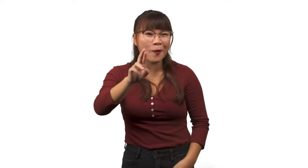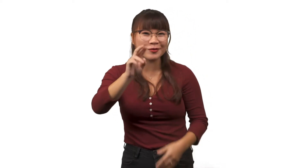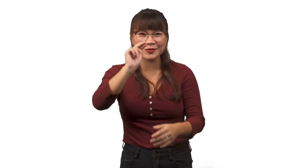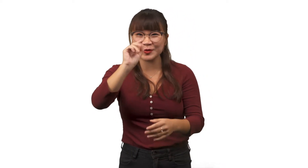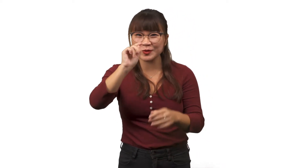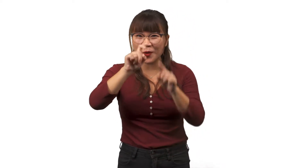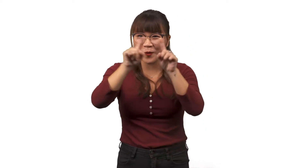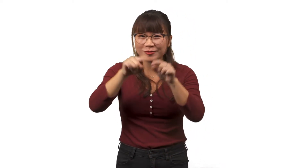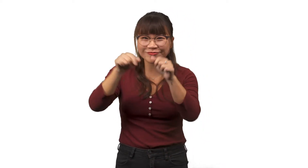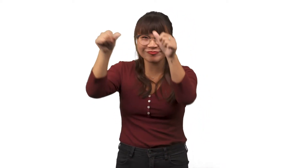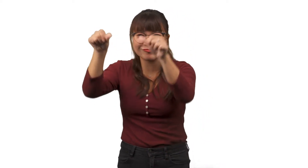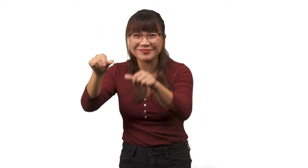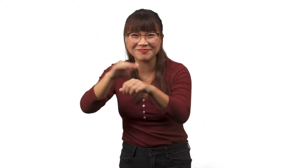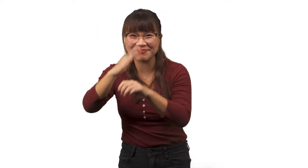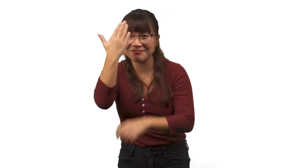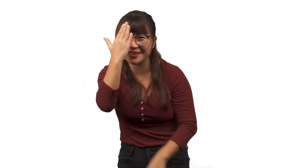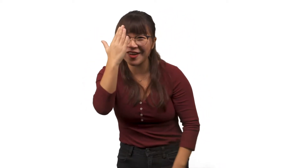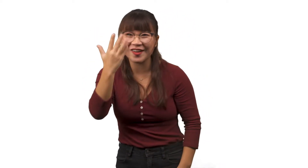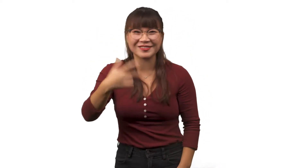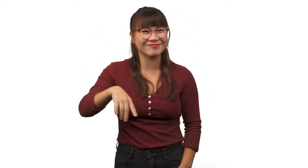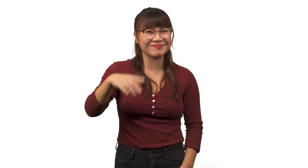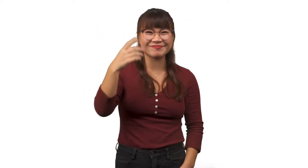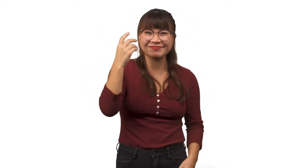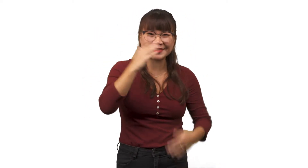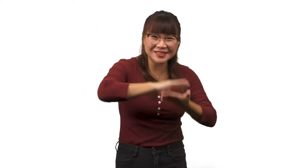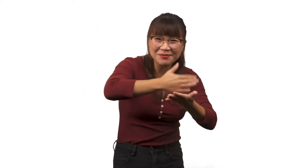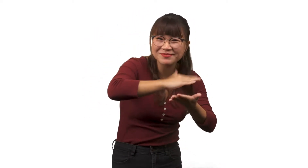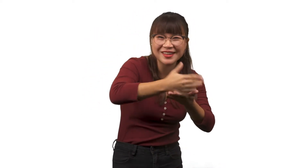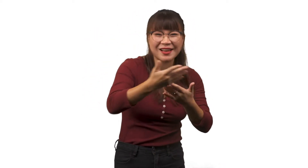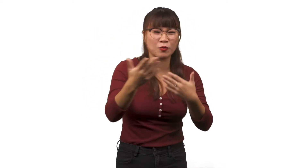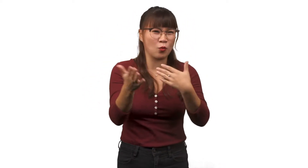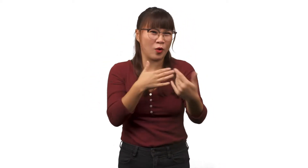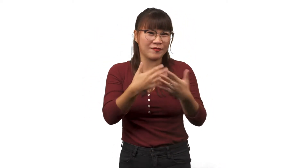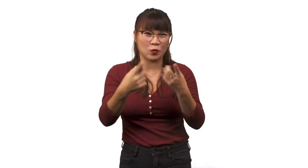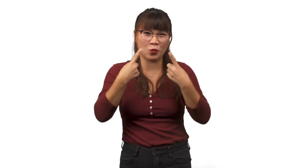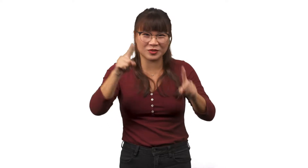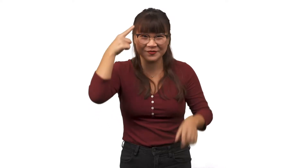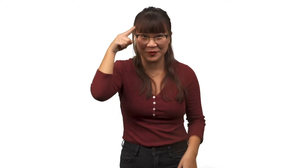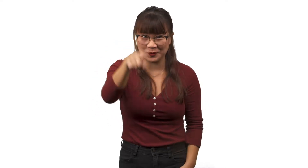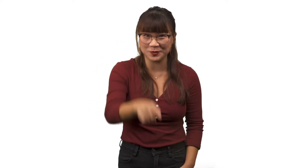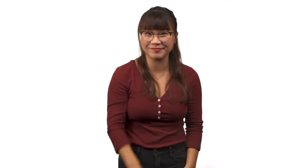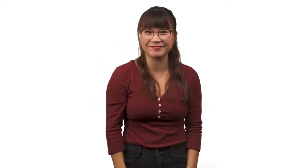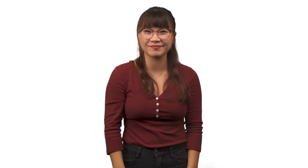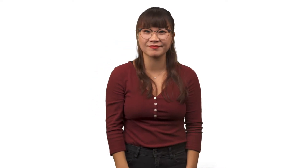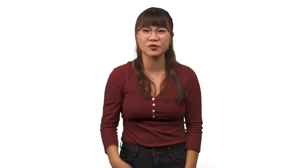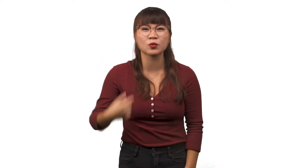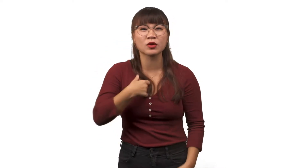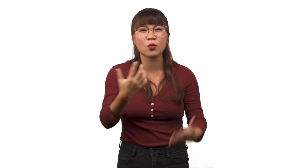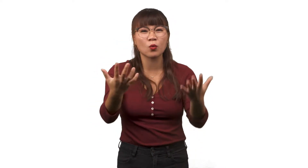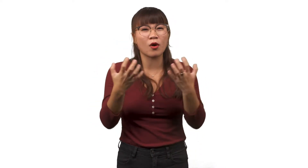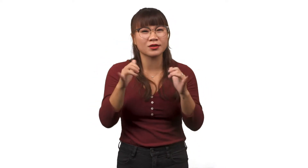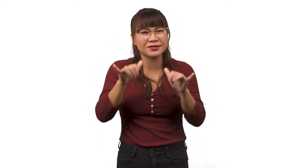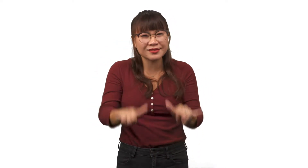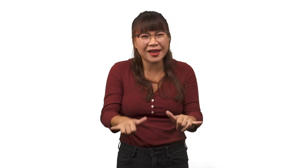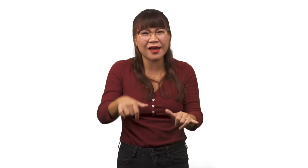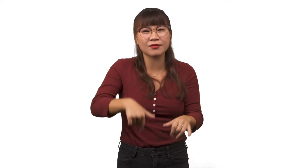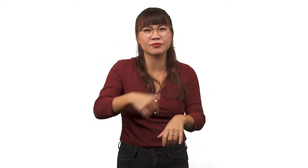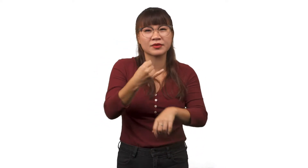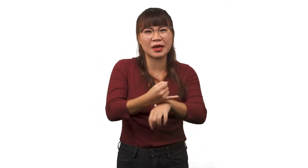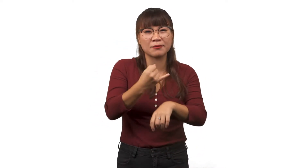Set a calendar reminder, tape a note to your mirror or laptop—whatever it takes!